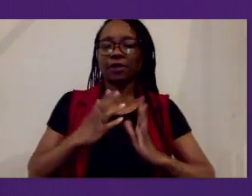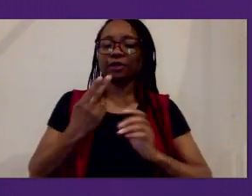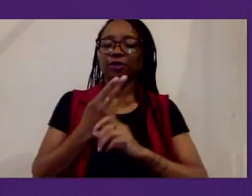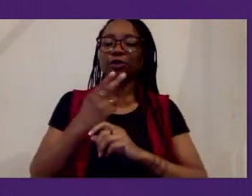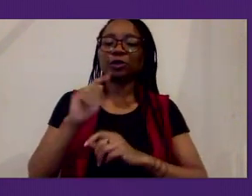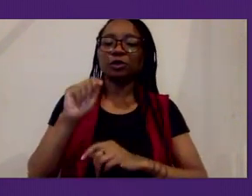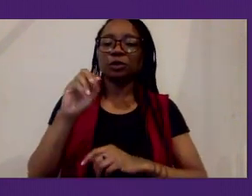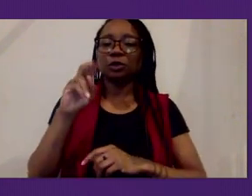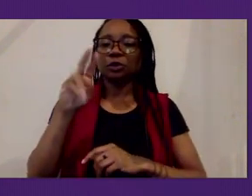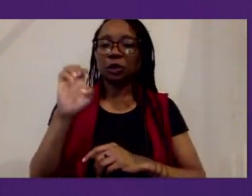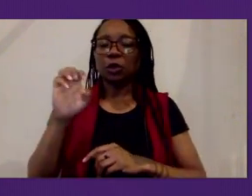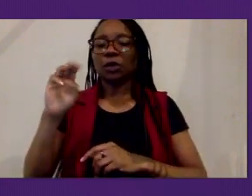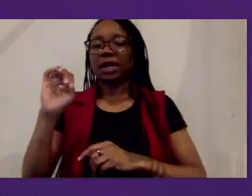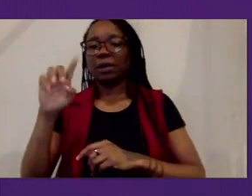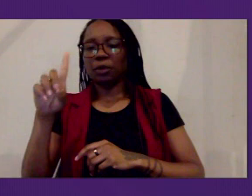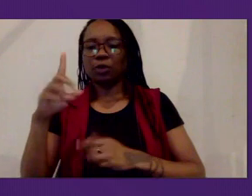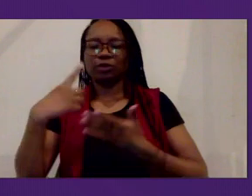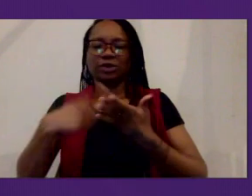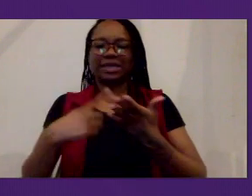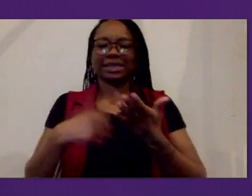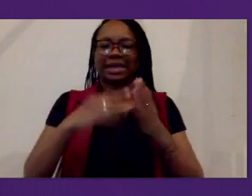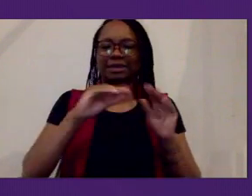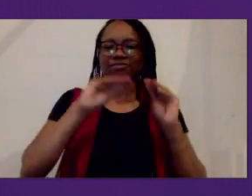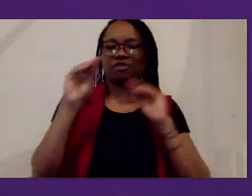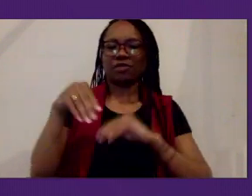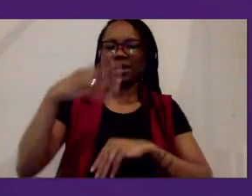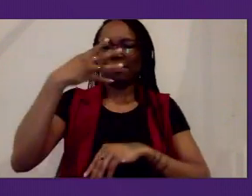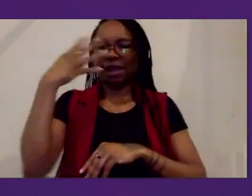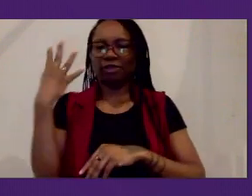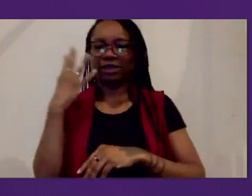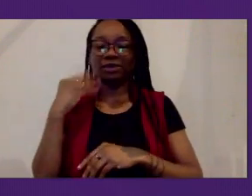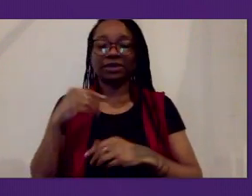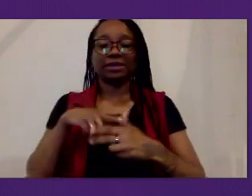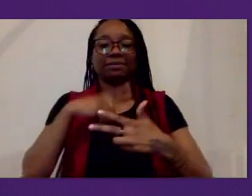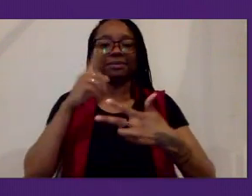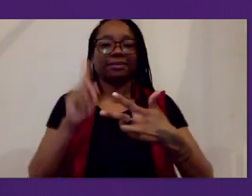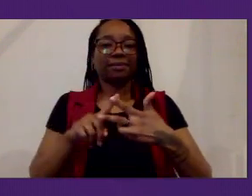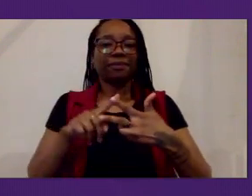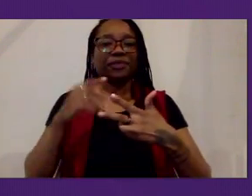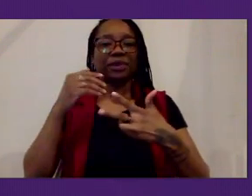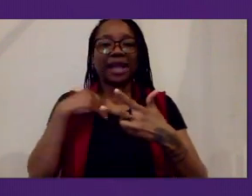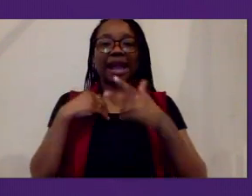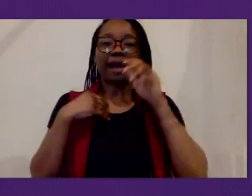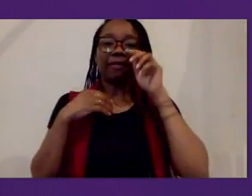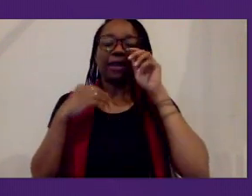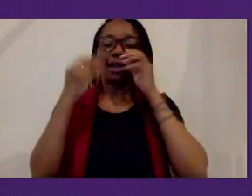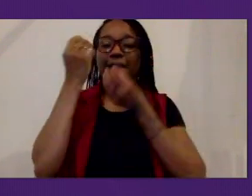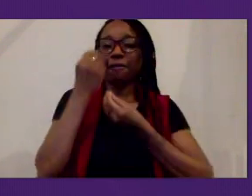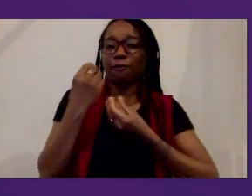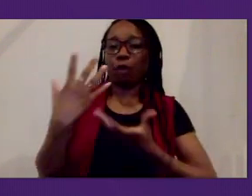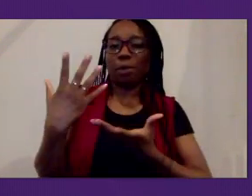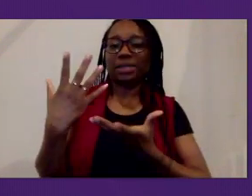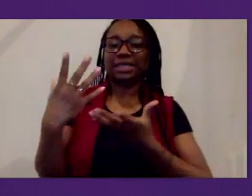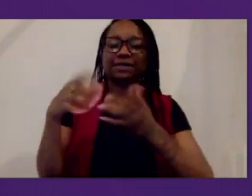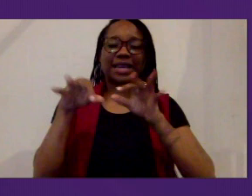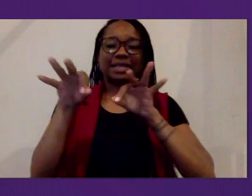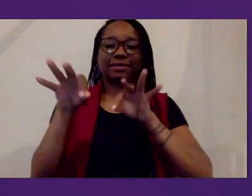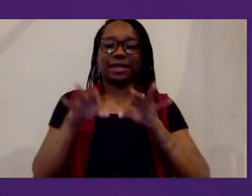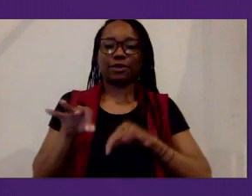Next, for the informative or the explanatory task, students crafted moving and migrating narratives